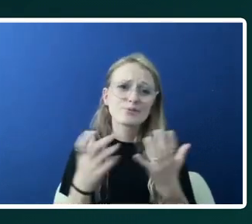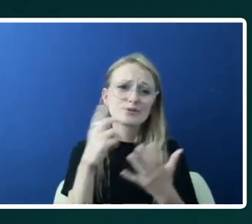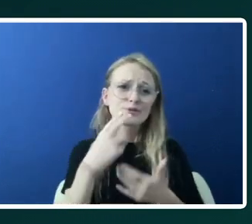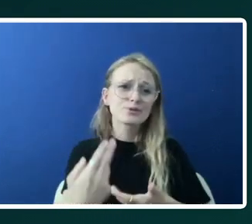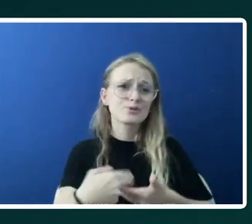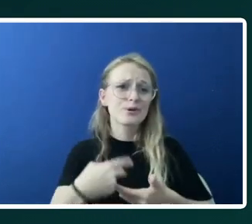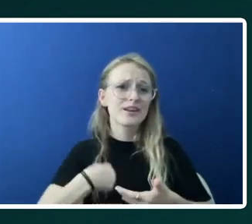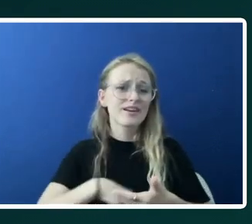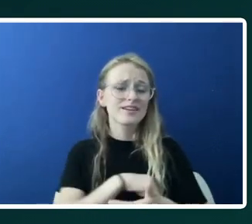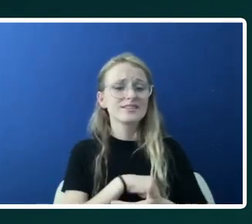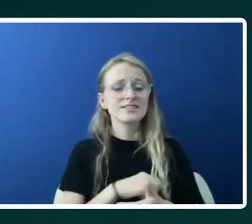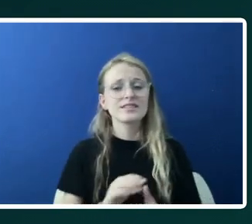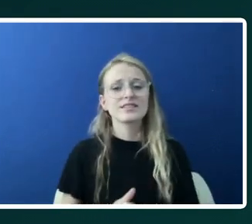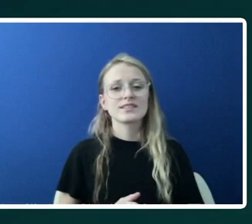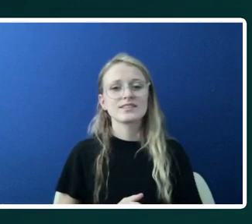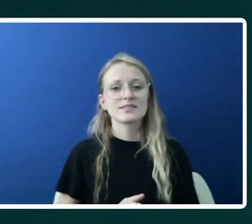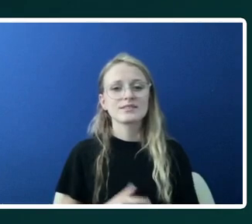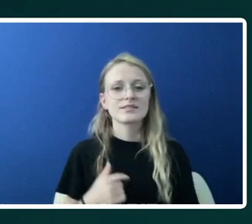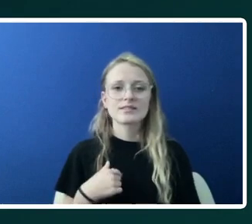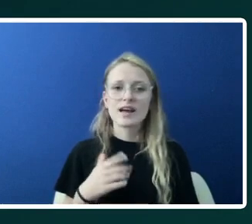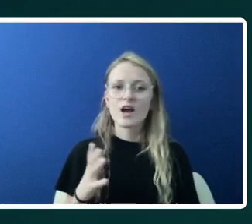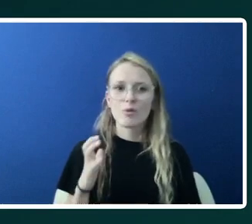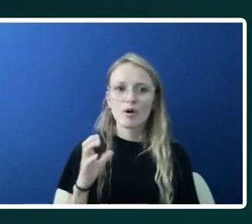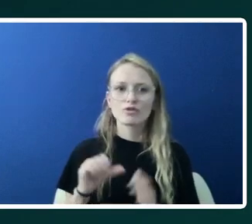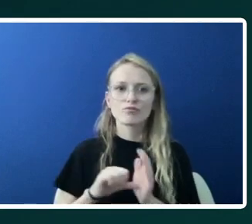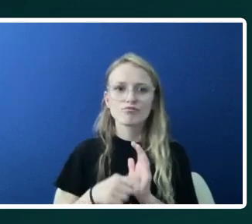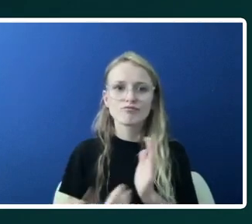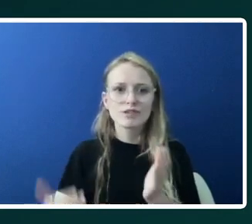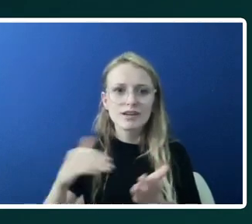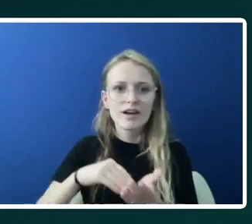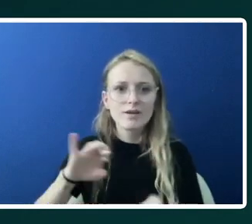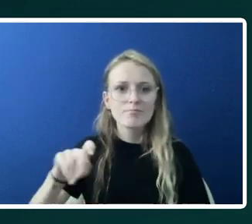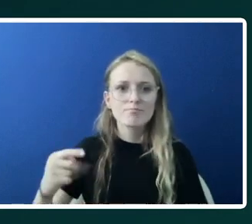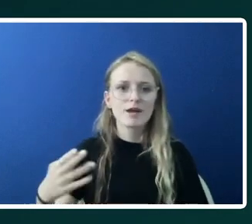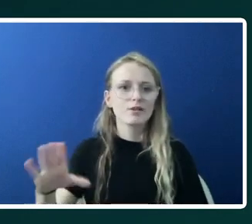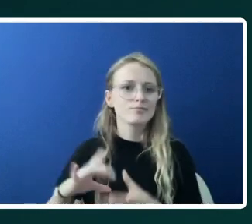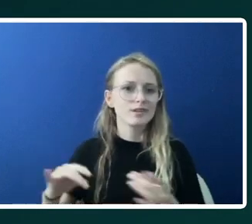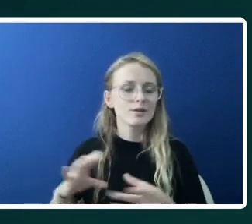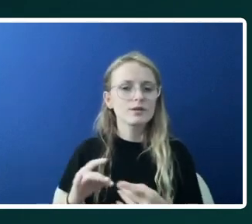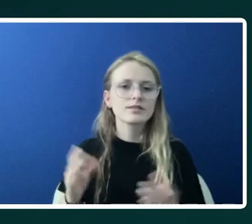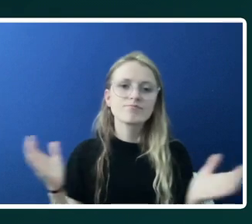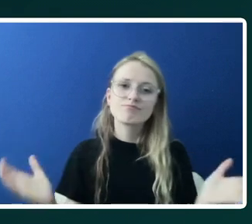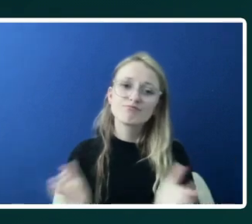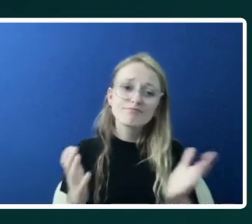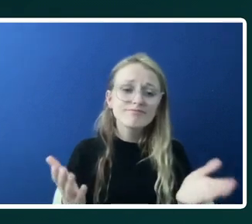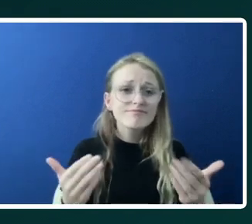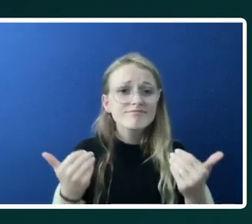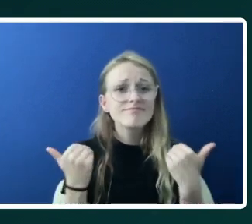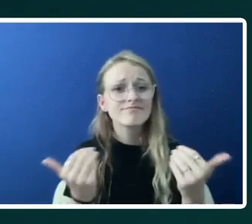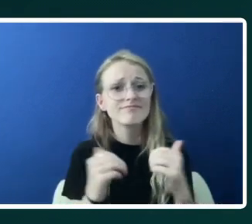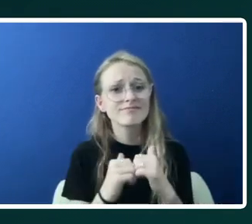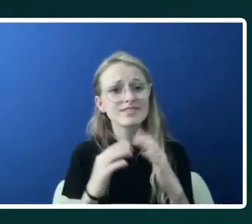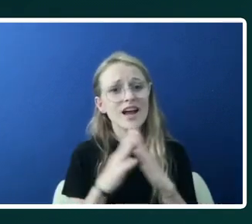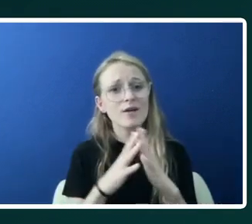I do -- I want to reiterate what Beth said. I encourage you to do these programs. They are so